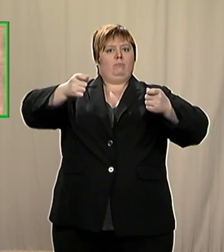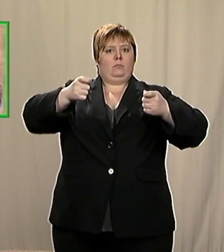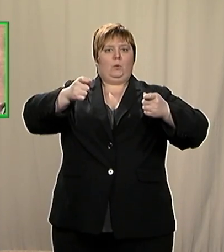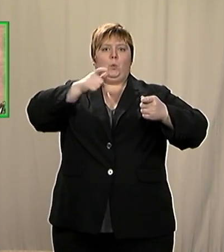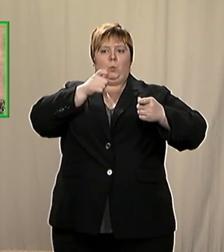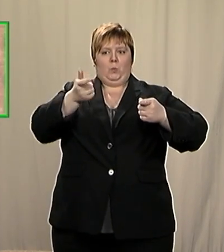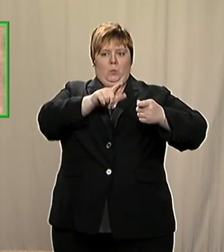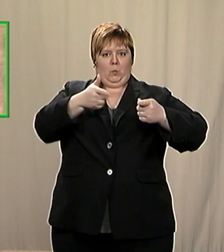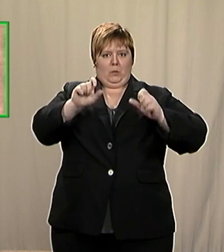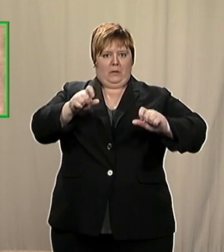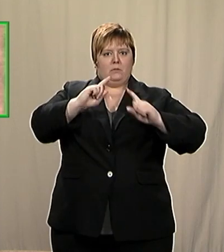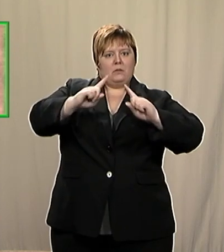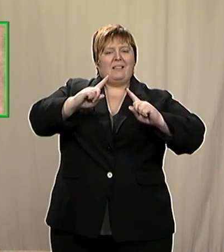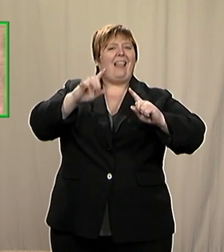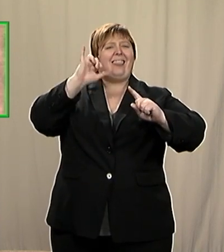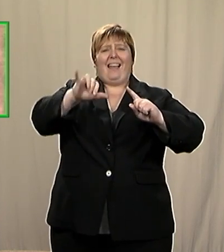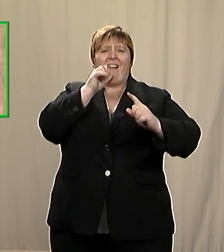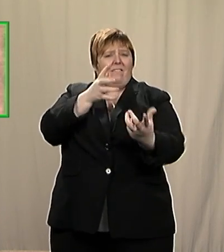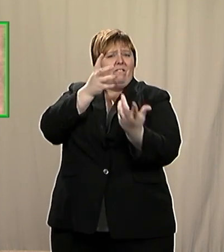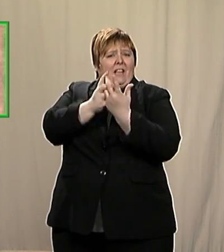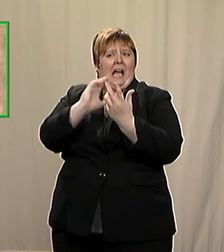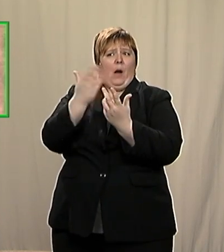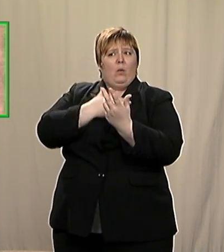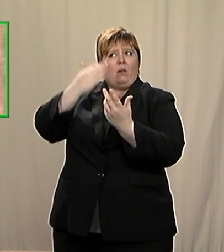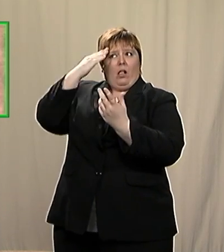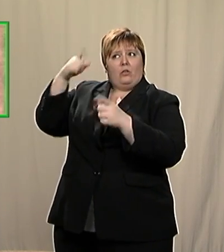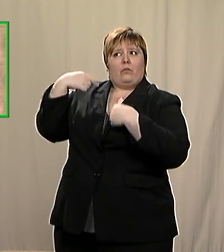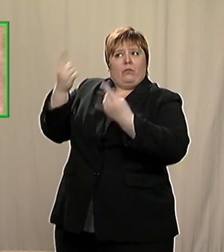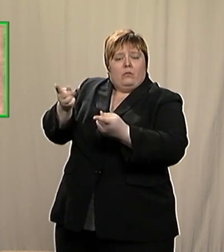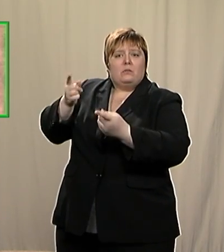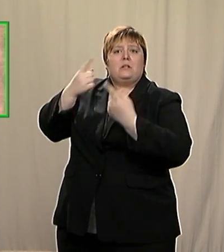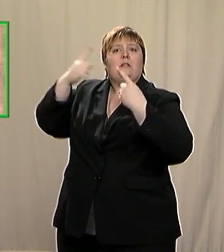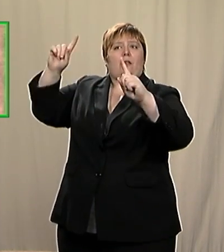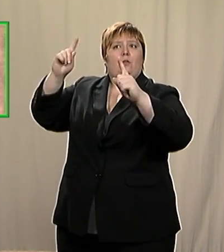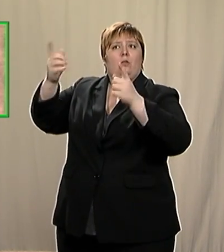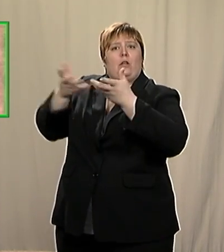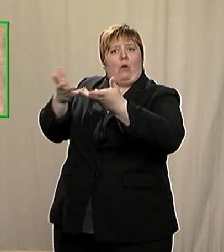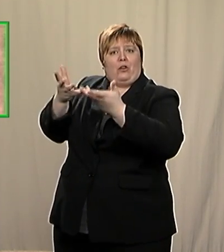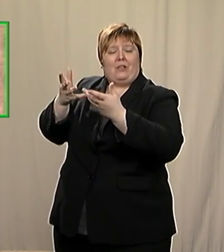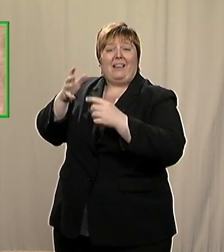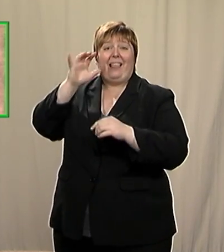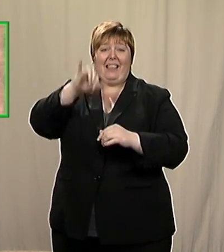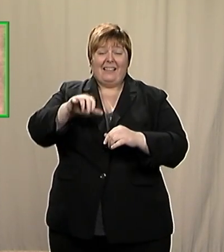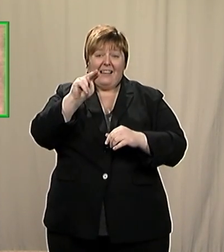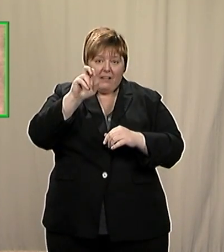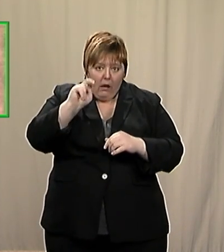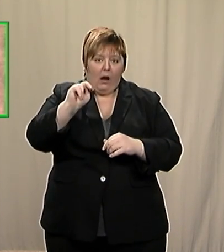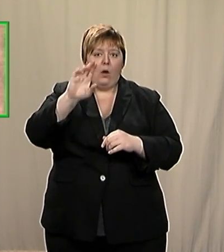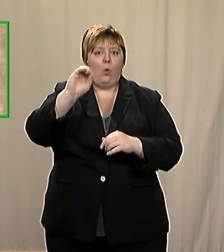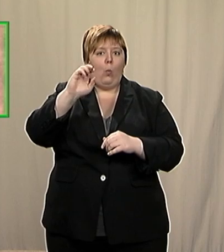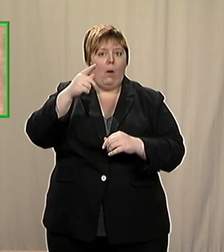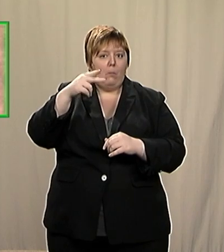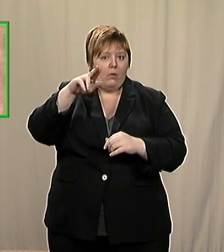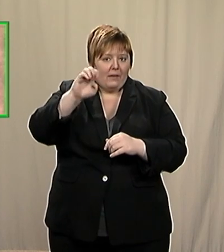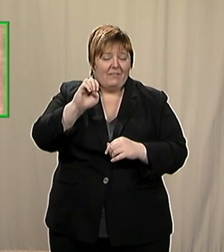to what we know about successful interaction. It's non-cooperative. It's non-aligning, and it's non-accommodating.